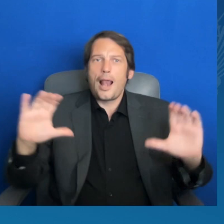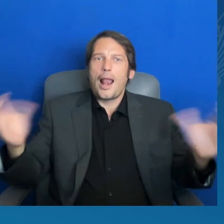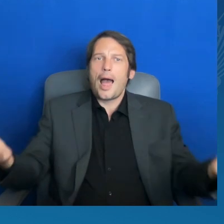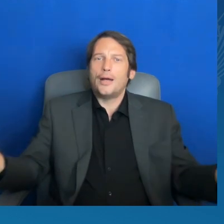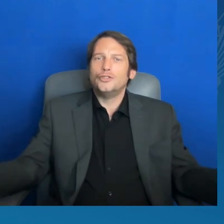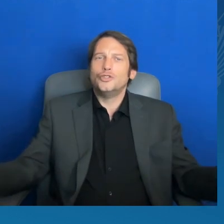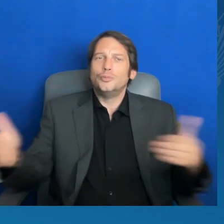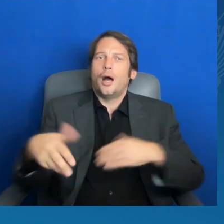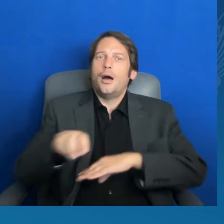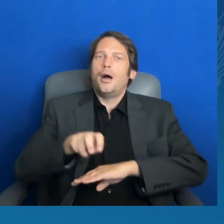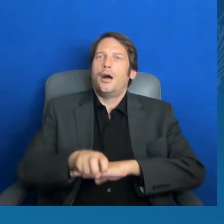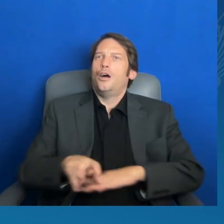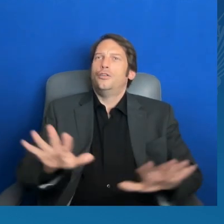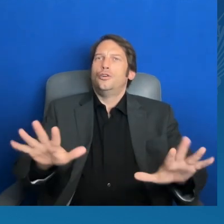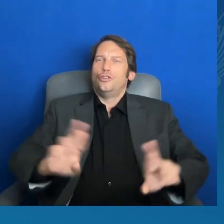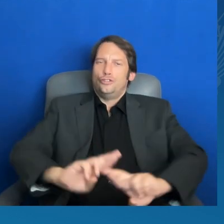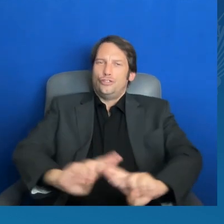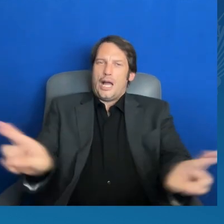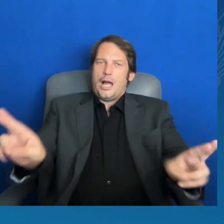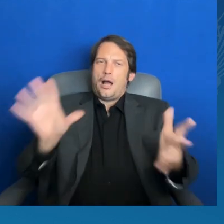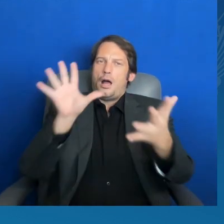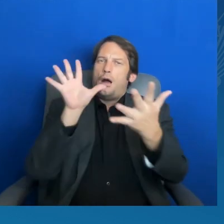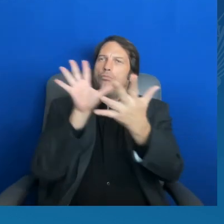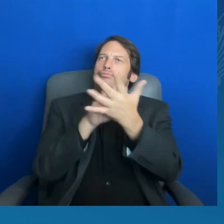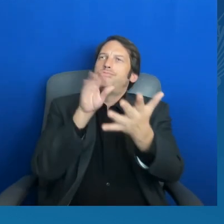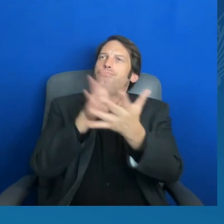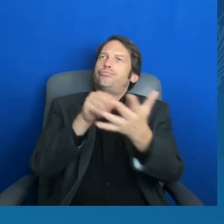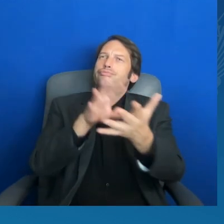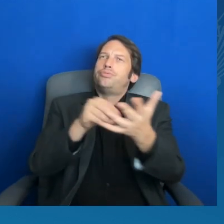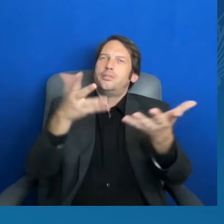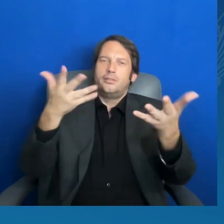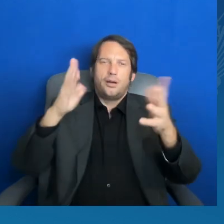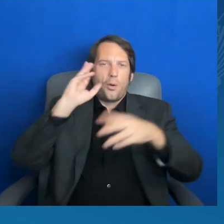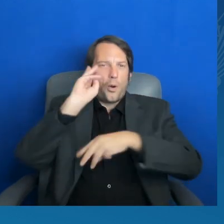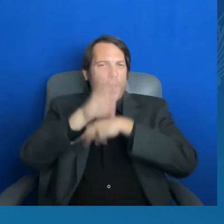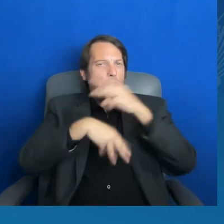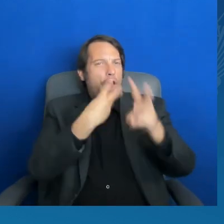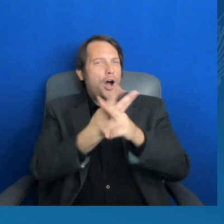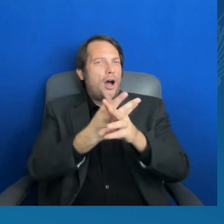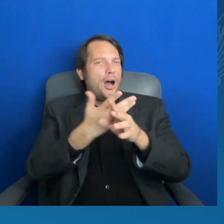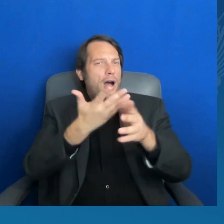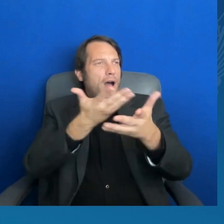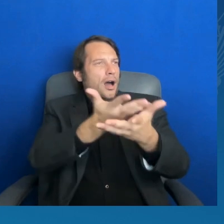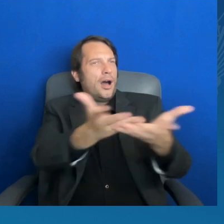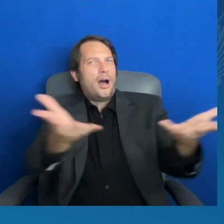And half of their mind, because they are realists and they are paying attention,